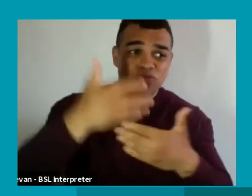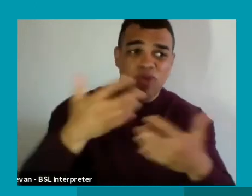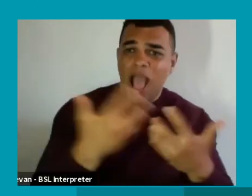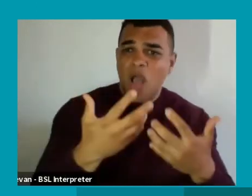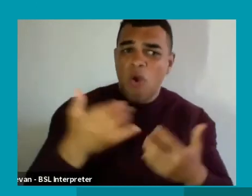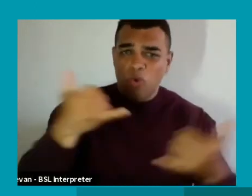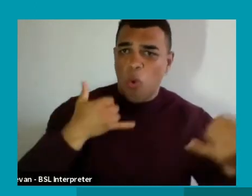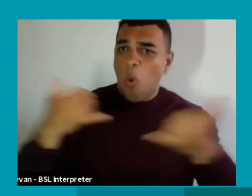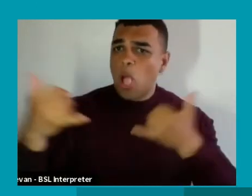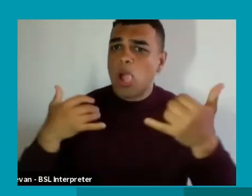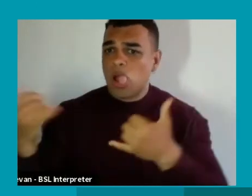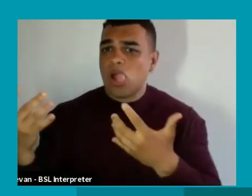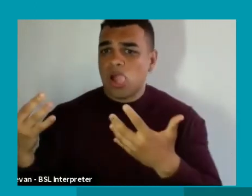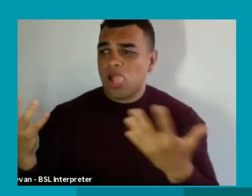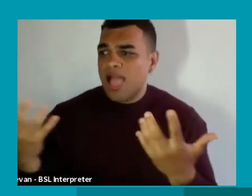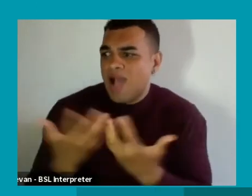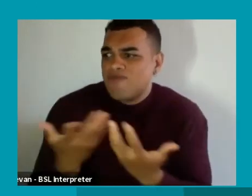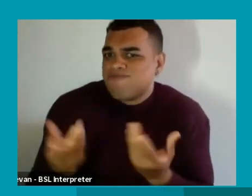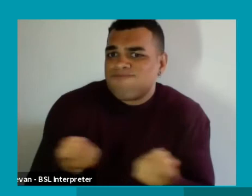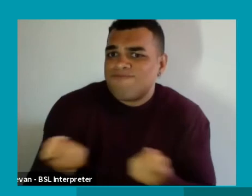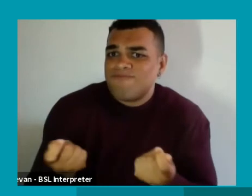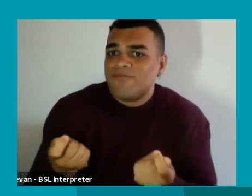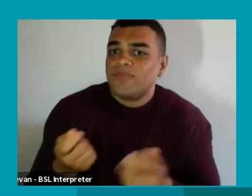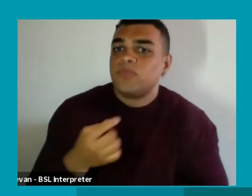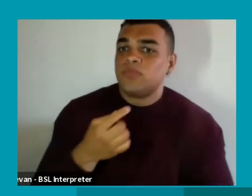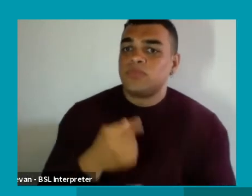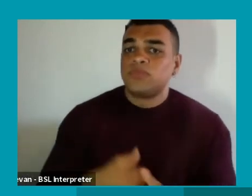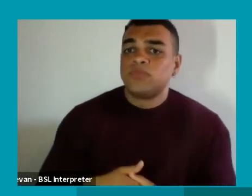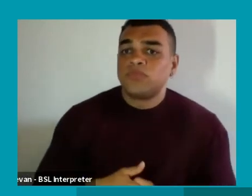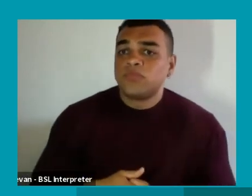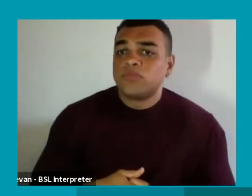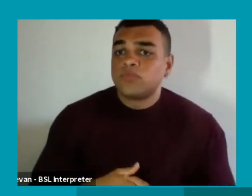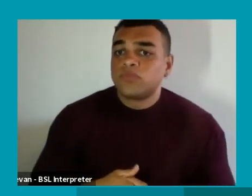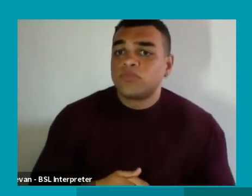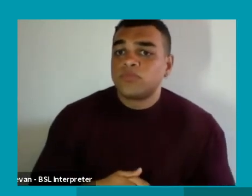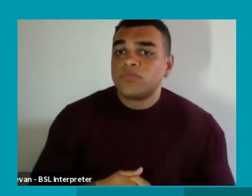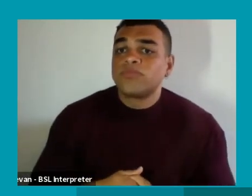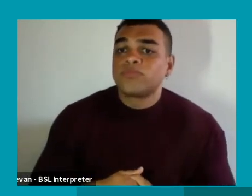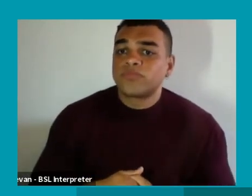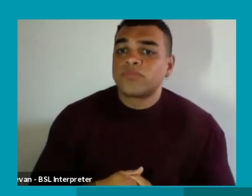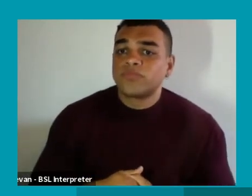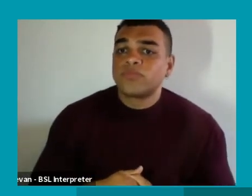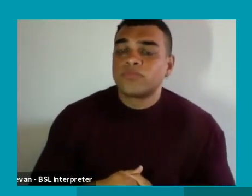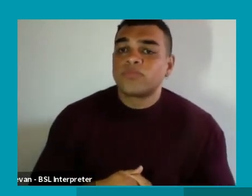deaf people who cannot hear on the telephone and would prefer to use email. Deaf people do not need to put telephone number on their CV,